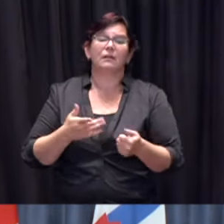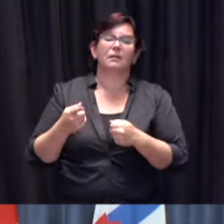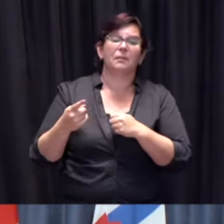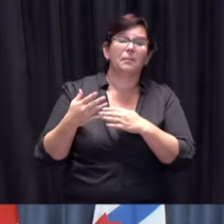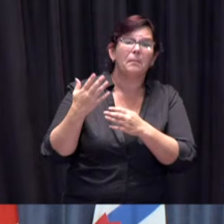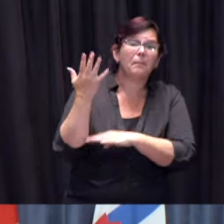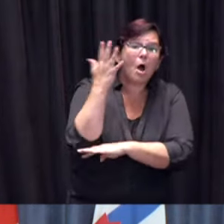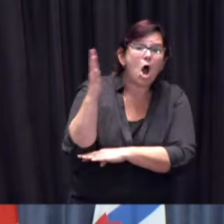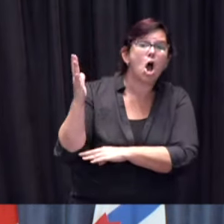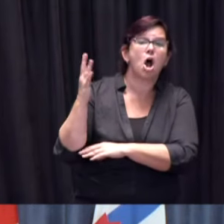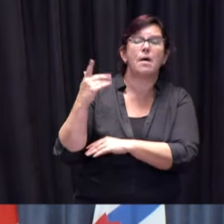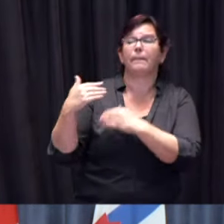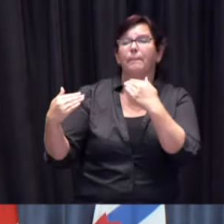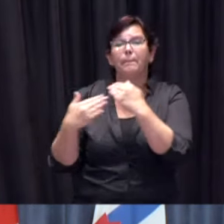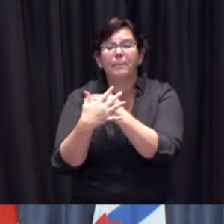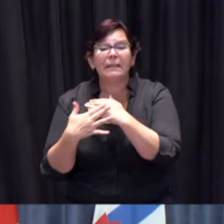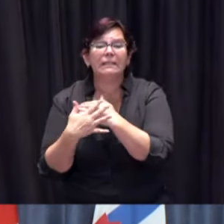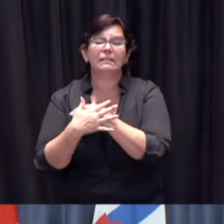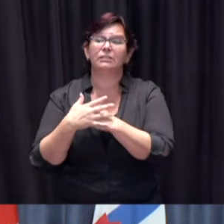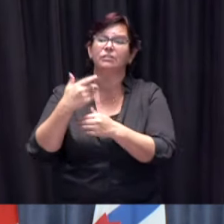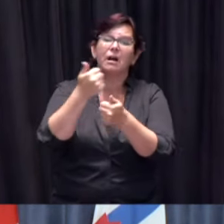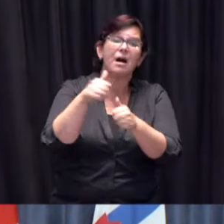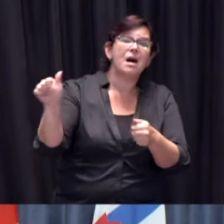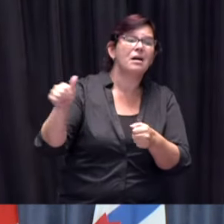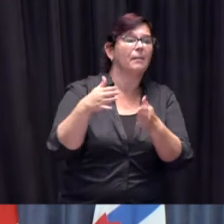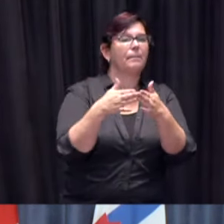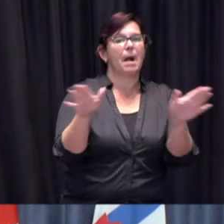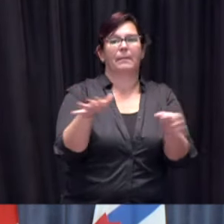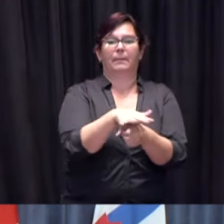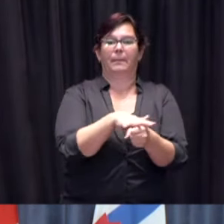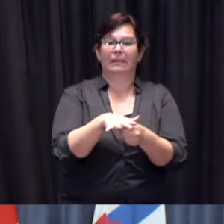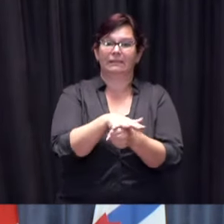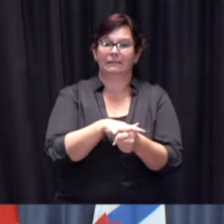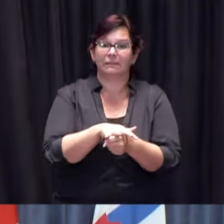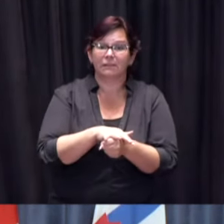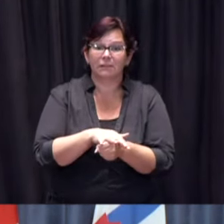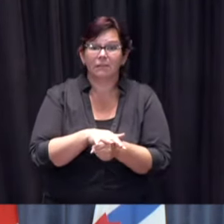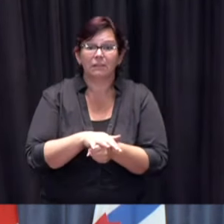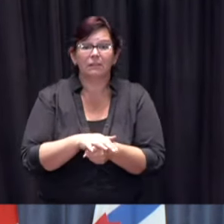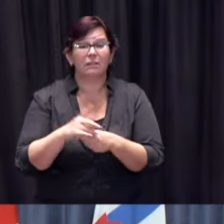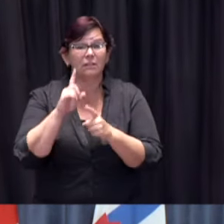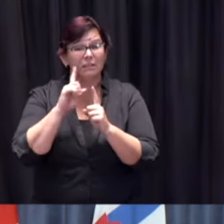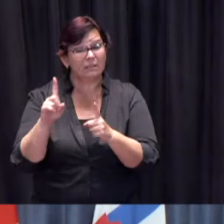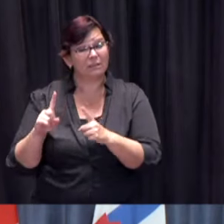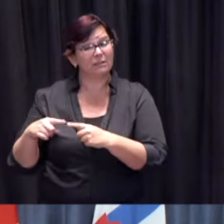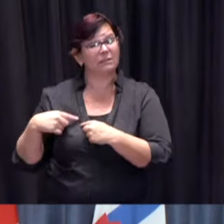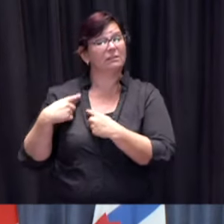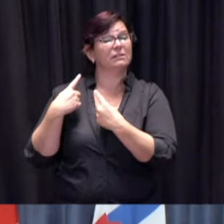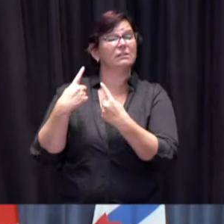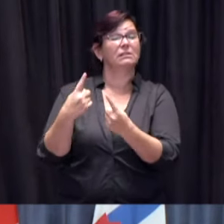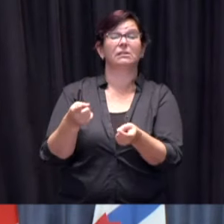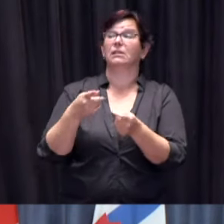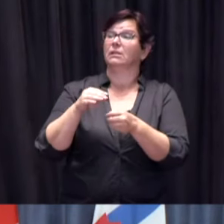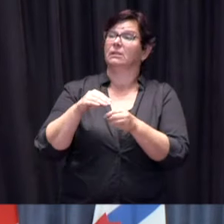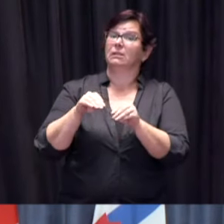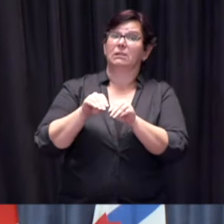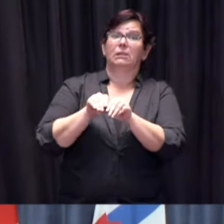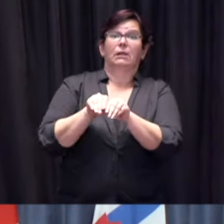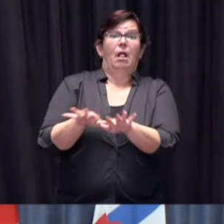And we also know that bars have been a problematic space for virus spread in cities across Canada and around the World.